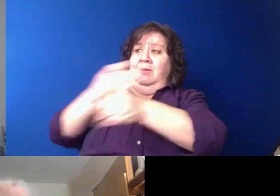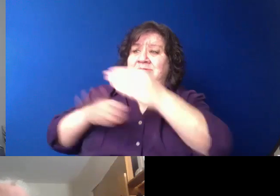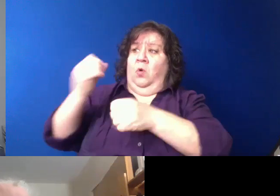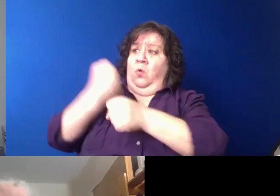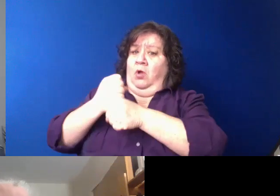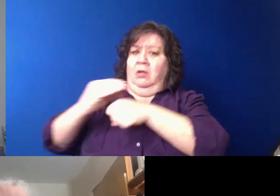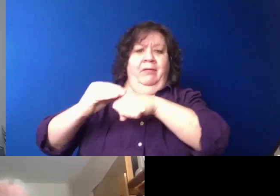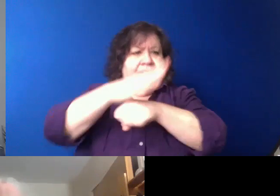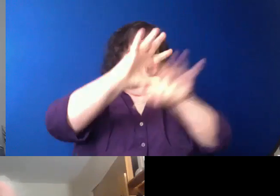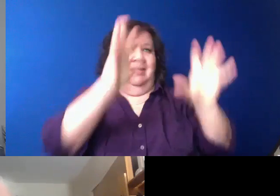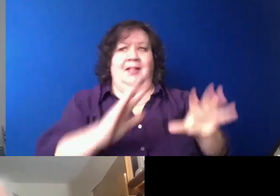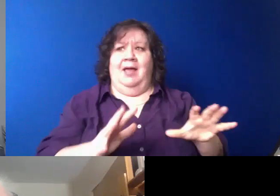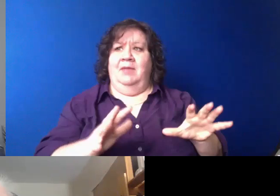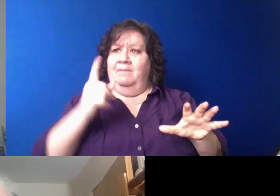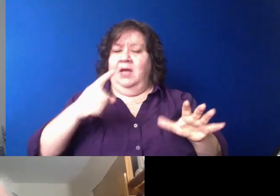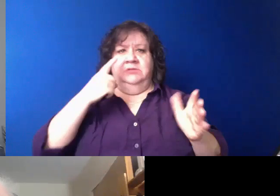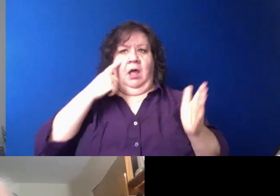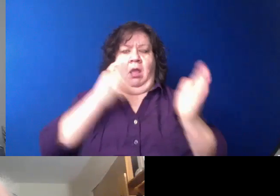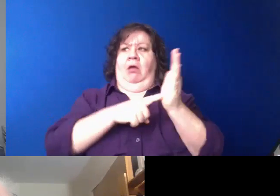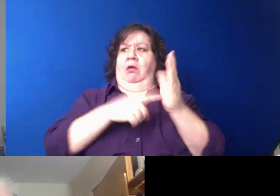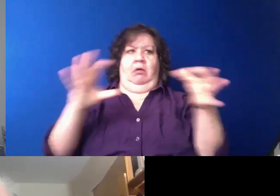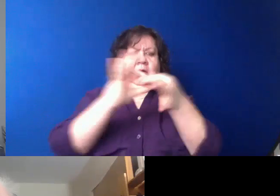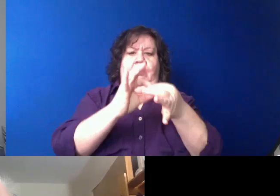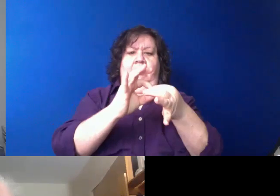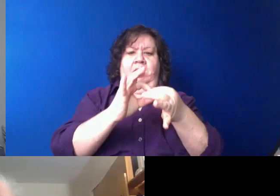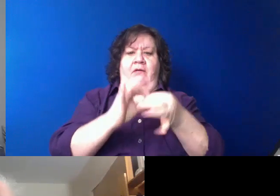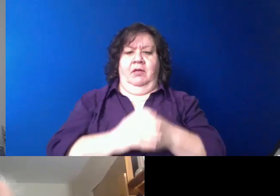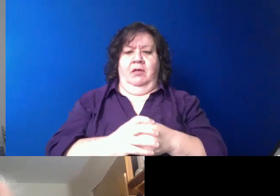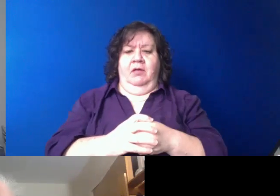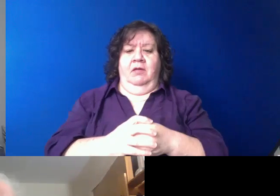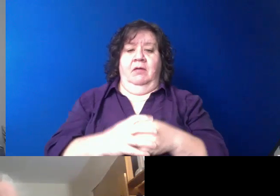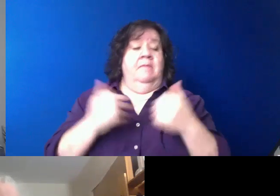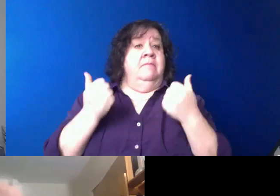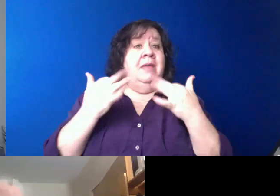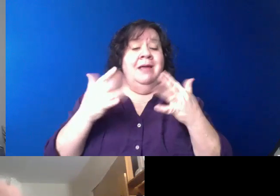how to start um changing that narrative also to talk about you know the discrimination that people